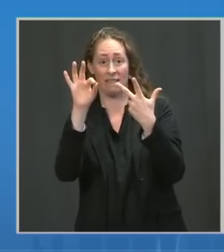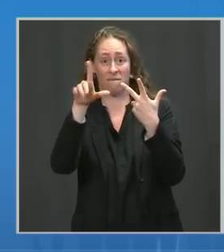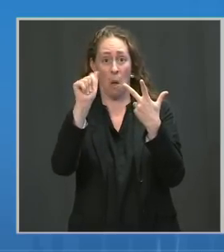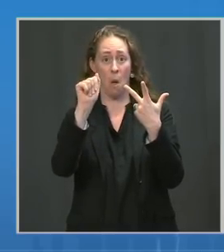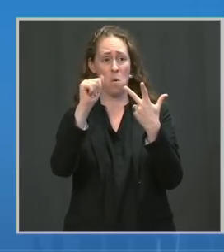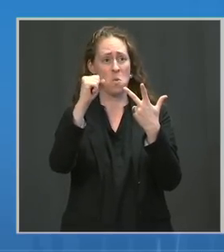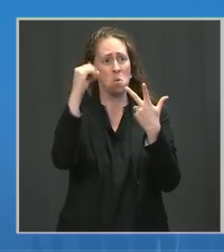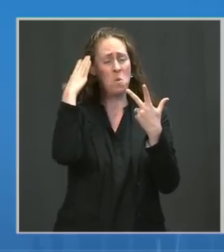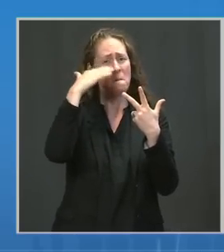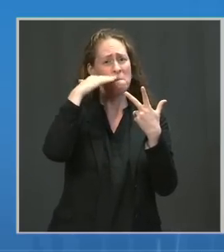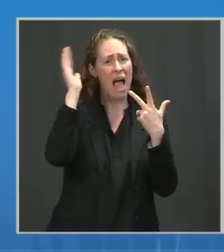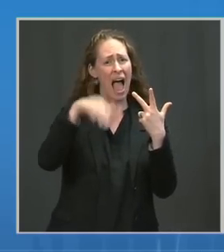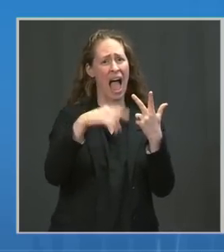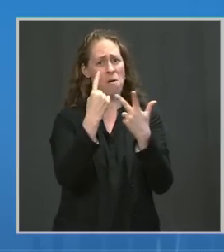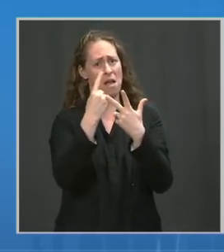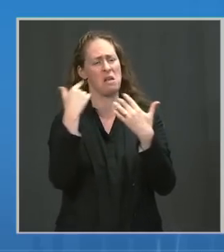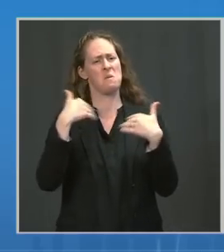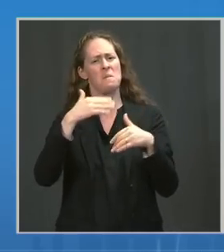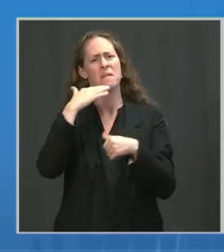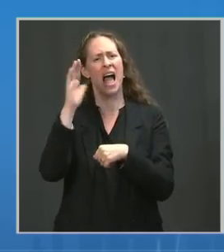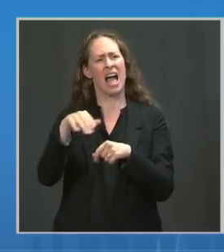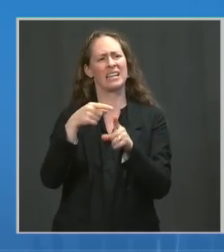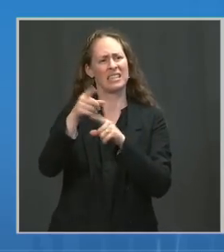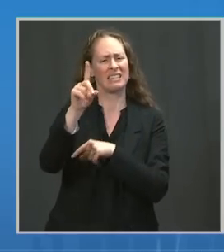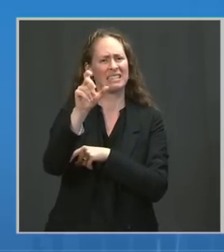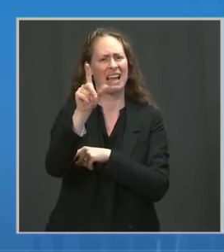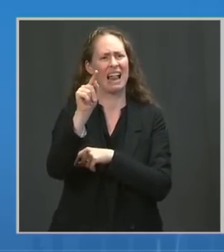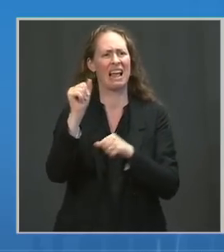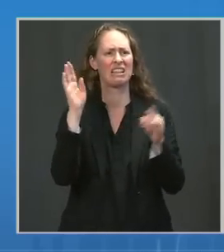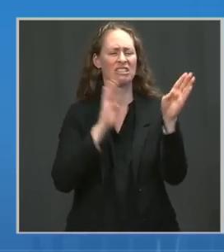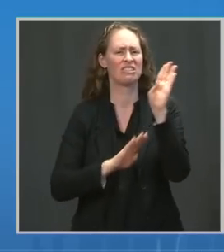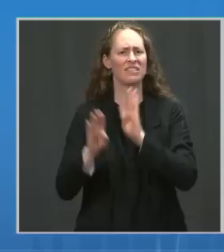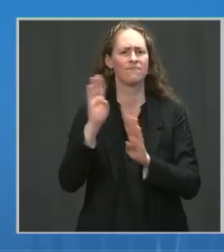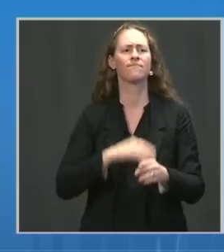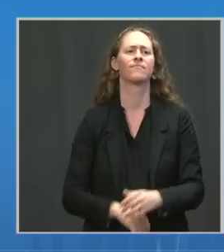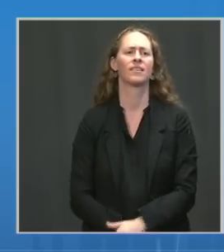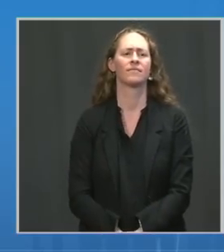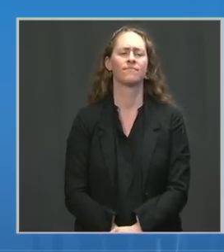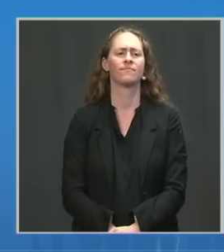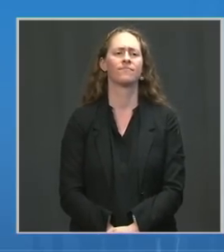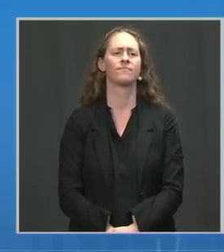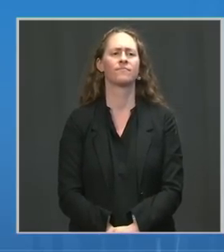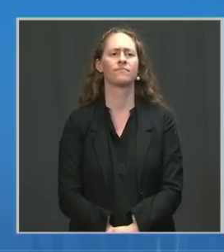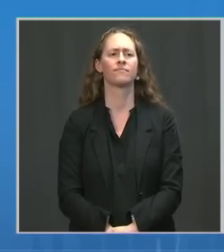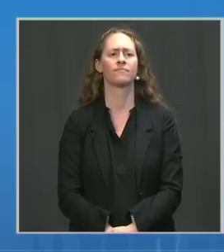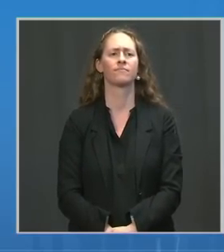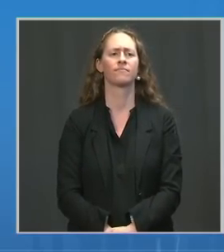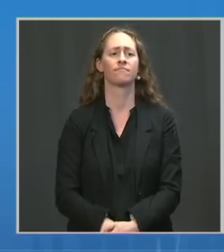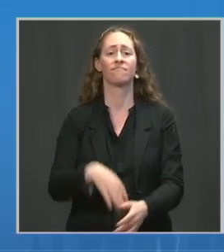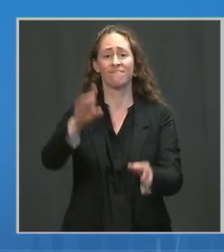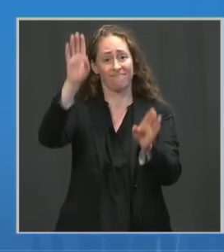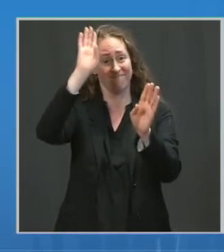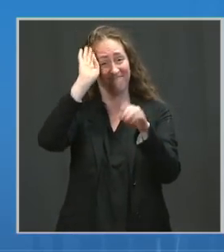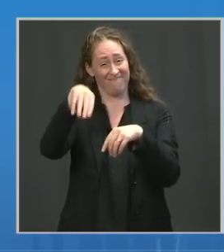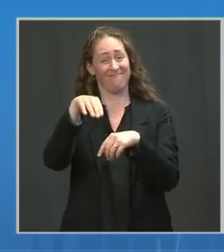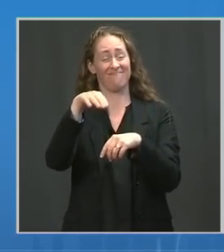From the start, we've known that this virus is unpredictable. That's why we spent the last six months preparing for every scenario.